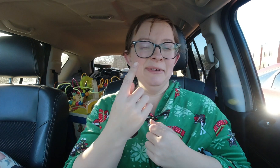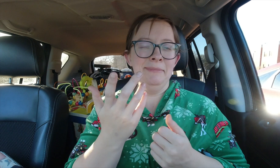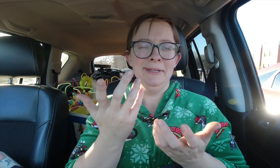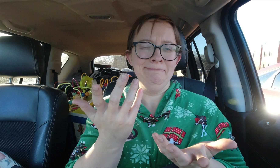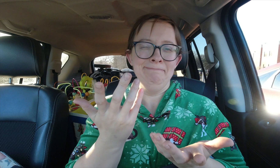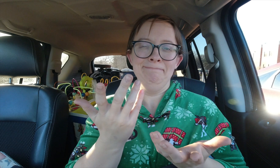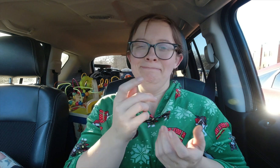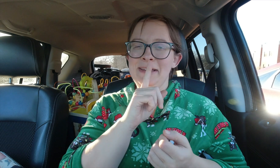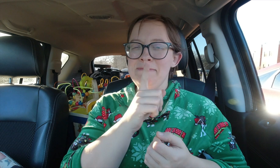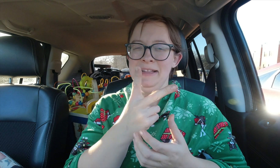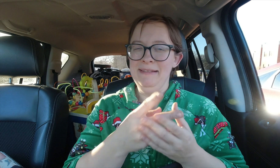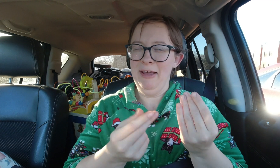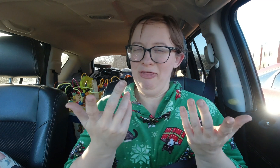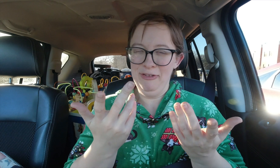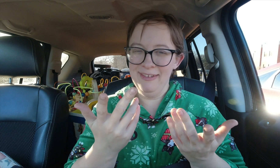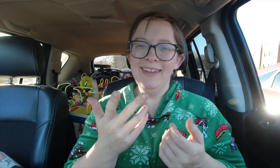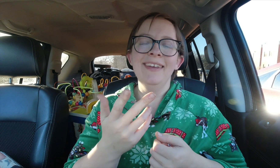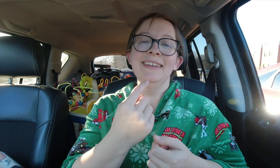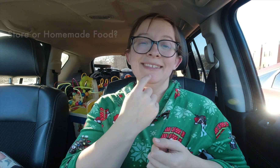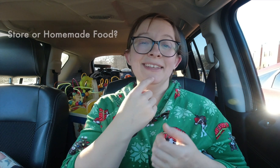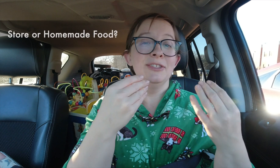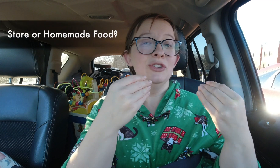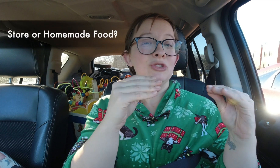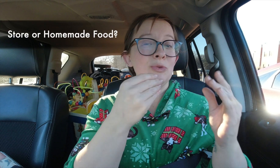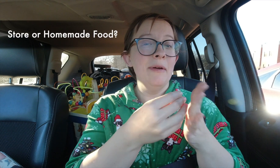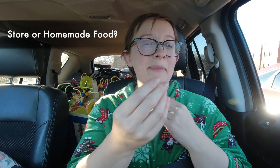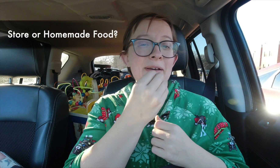The last one I we both weren't really sure about it.